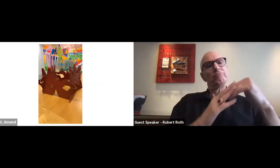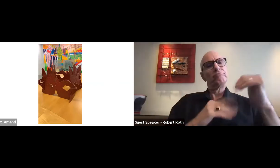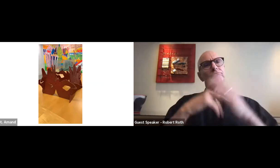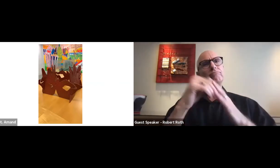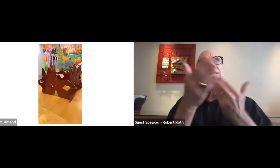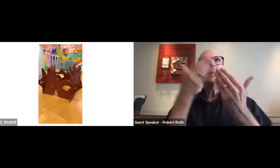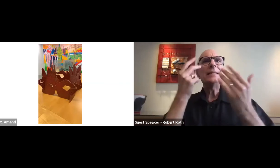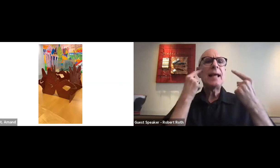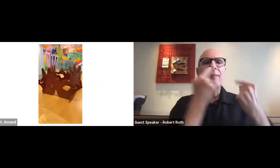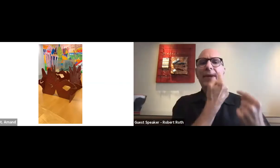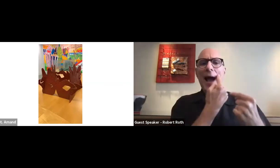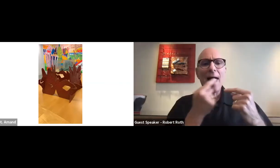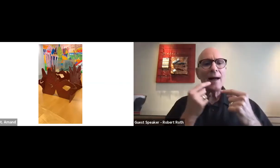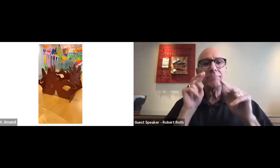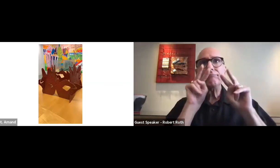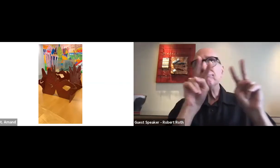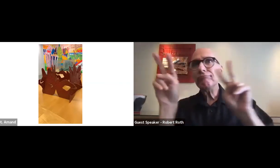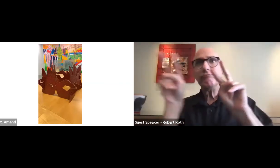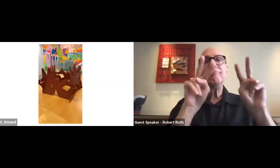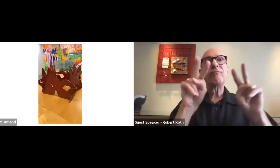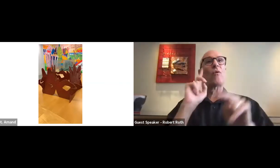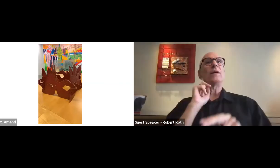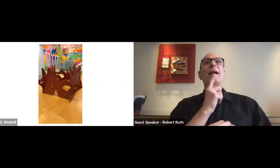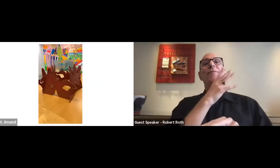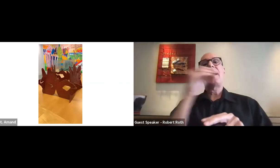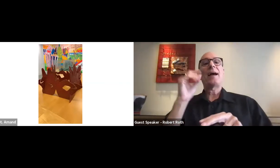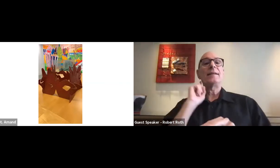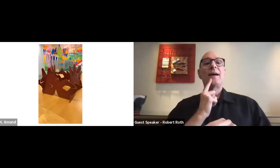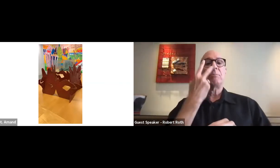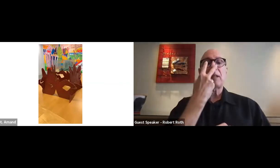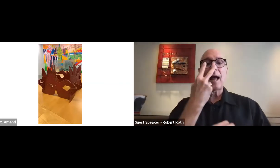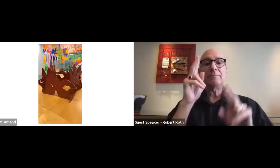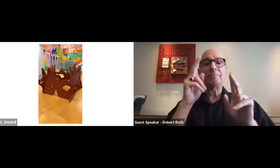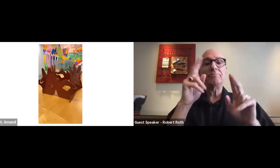and for the windows specifically, and the stage, he wanted something that was easy